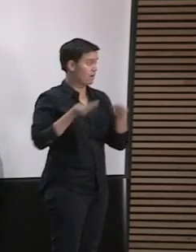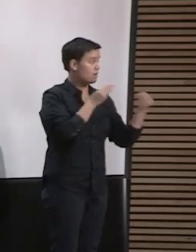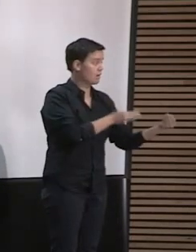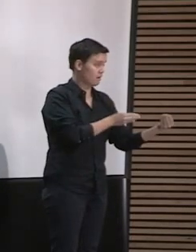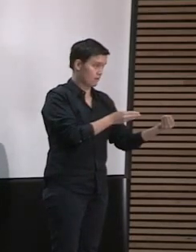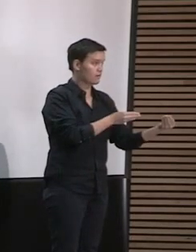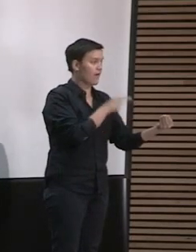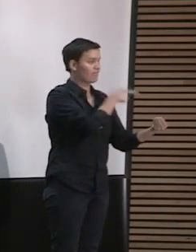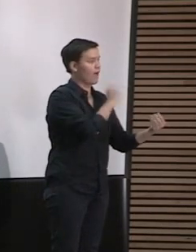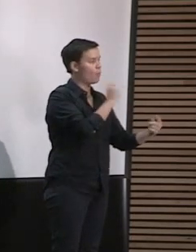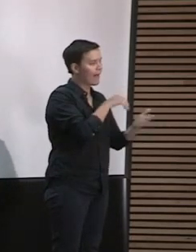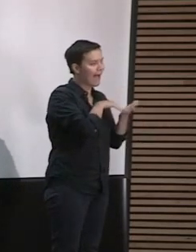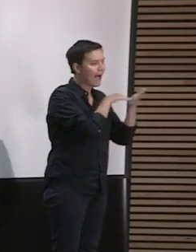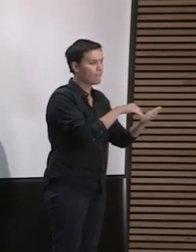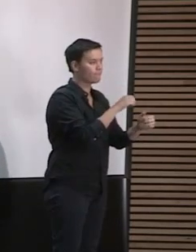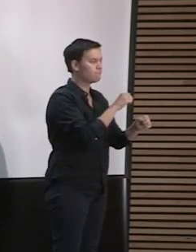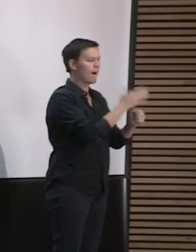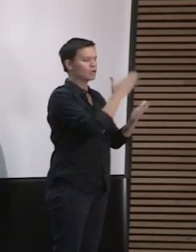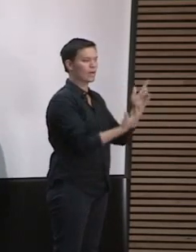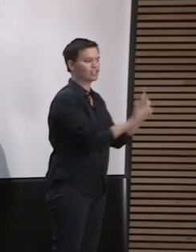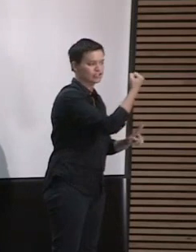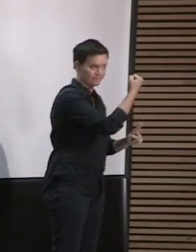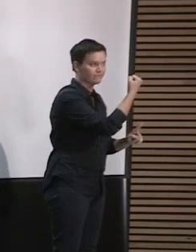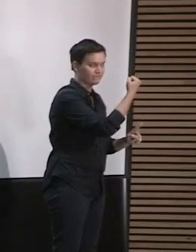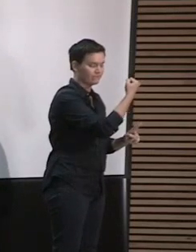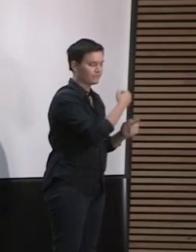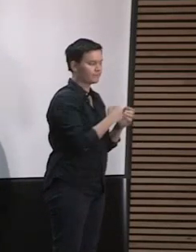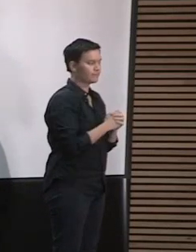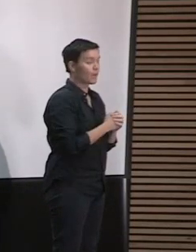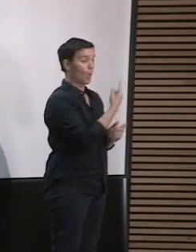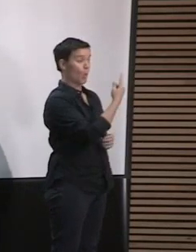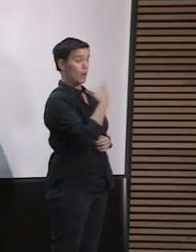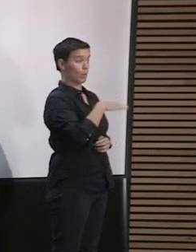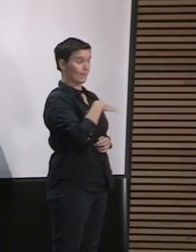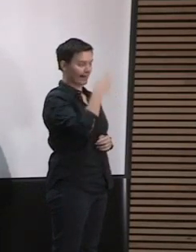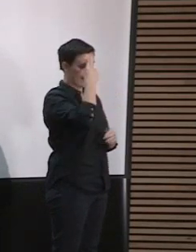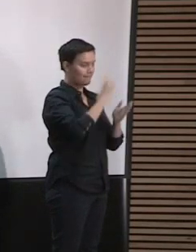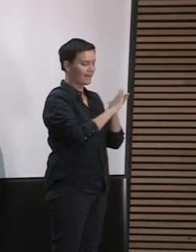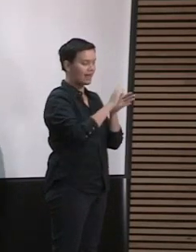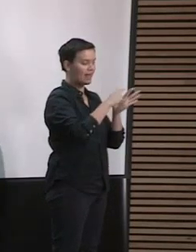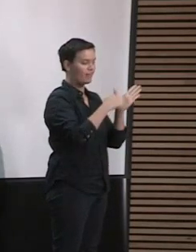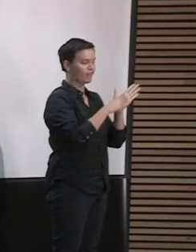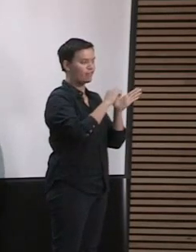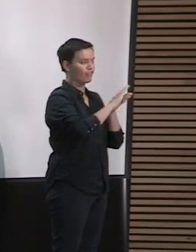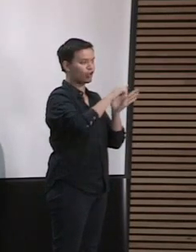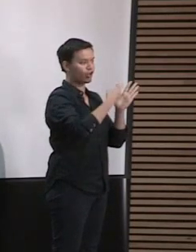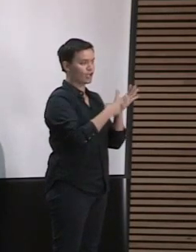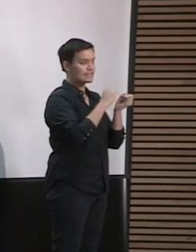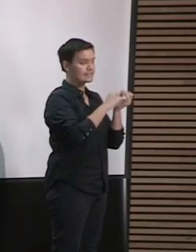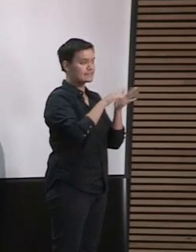the comprehensive testing strategy that we set out in June and was approved by